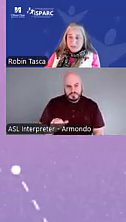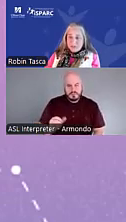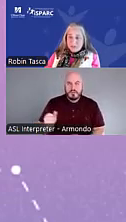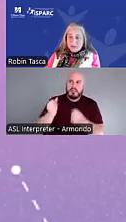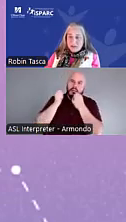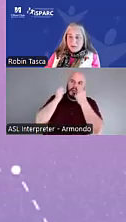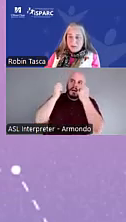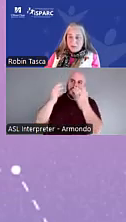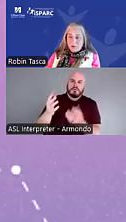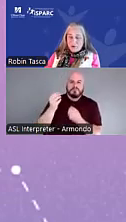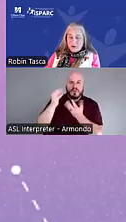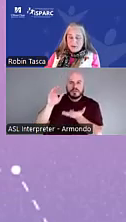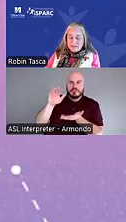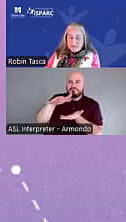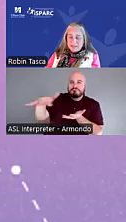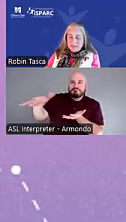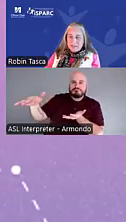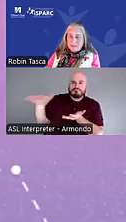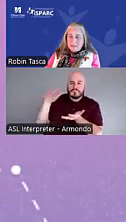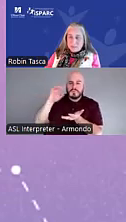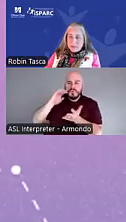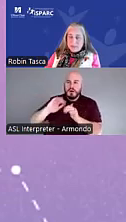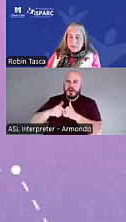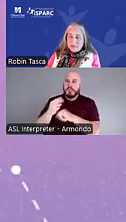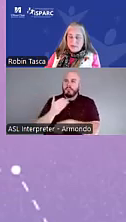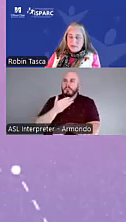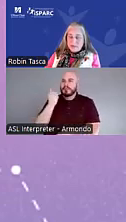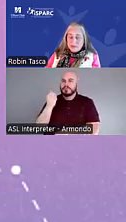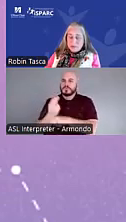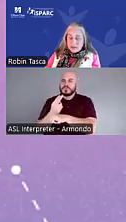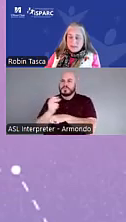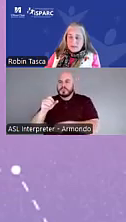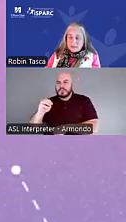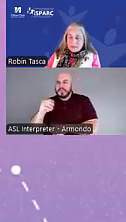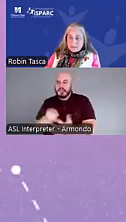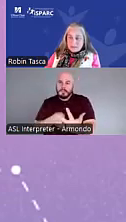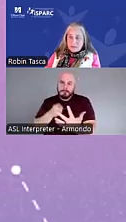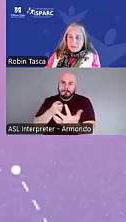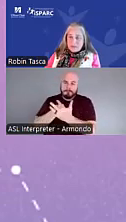social media platform, audience, and best ways to maximize those.